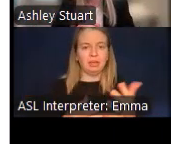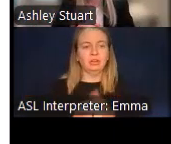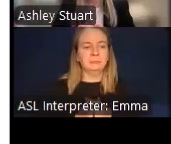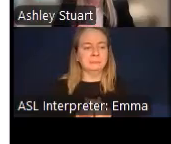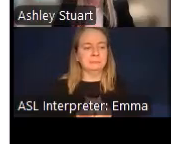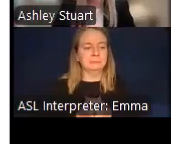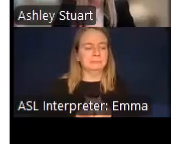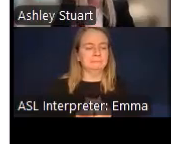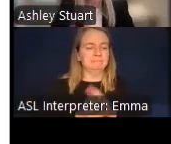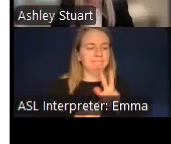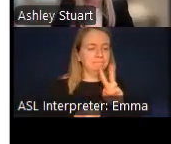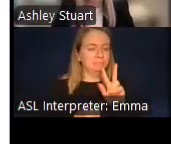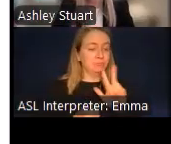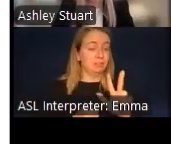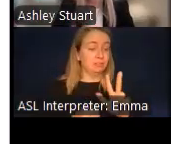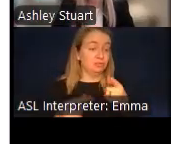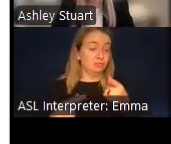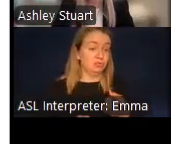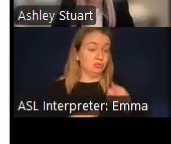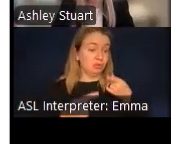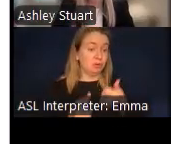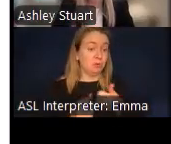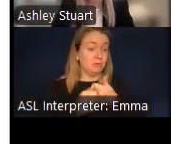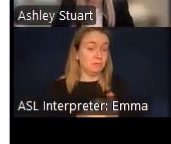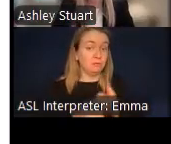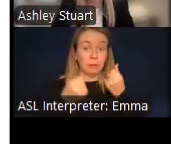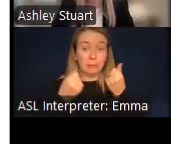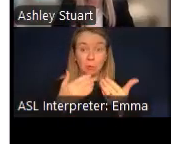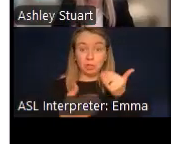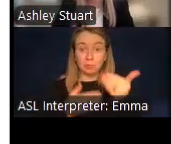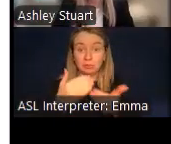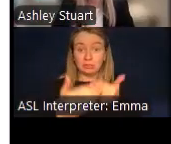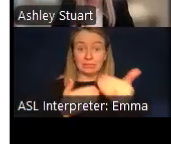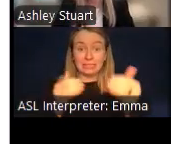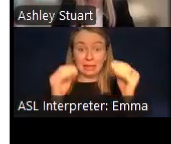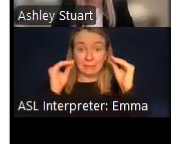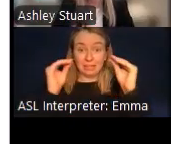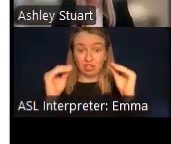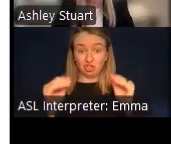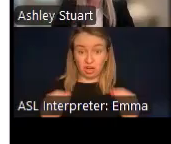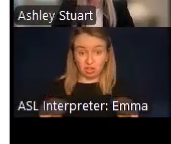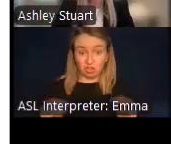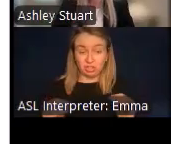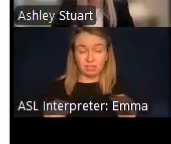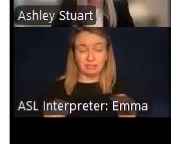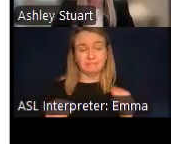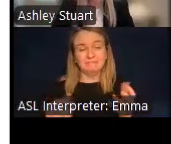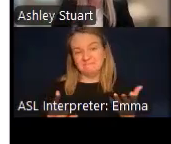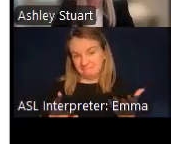Toddlers have difficulty following multi step instructions a lot of times. This is actually more reflective